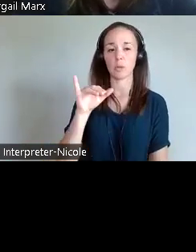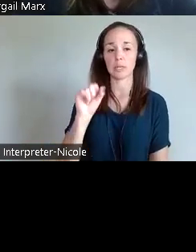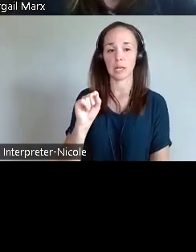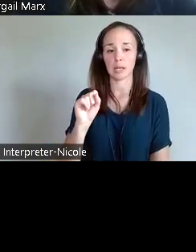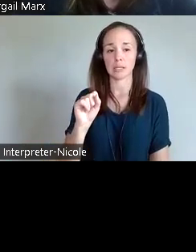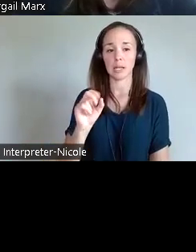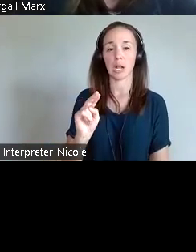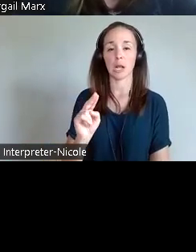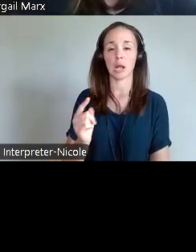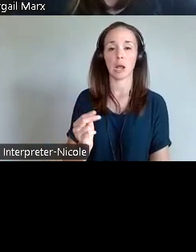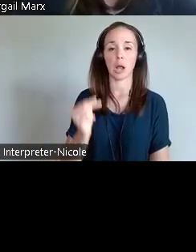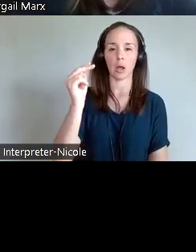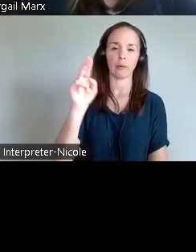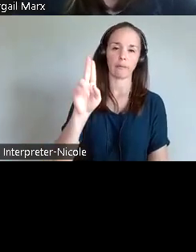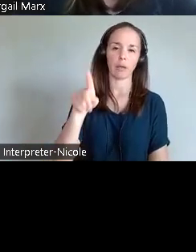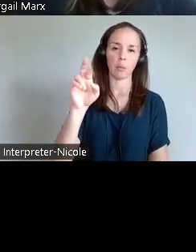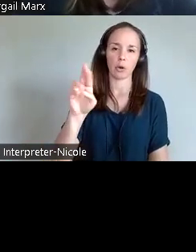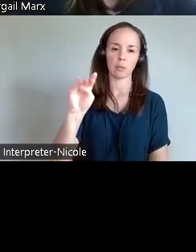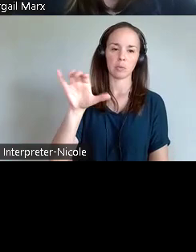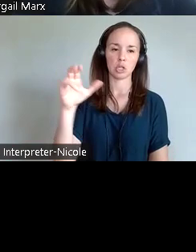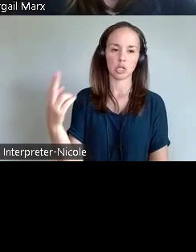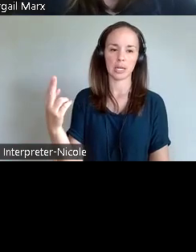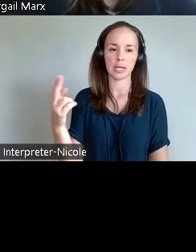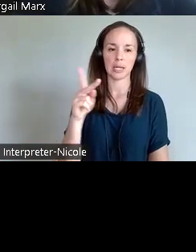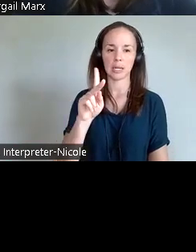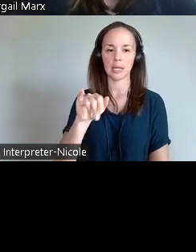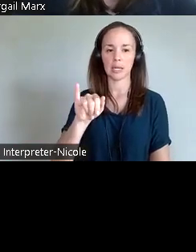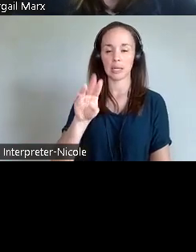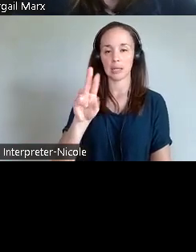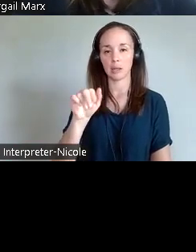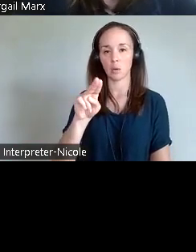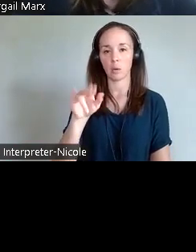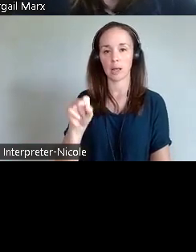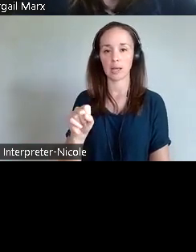which has a grant application right on their website where you can go in and apply for an